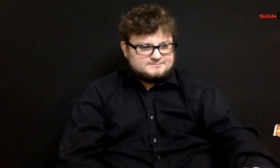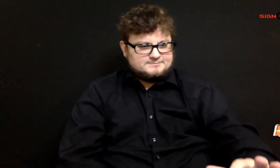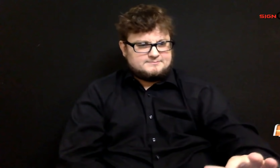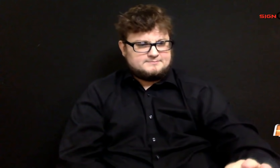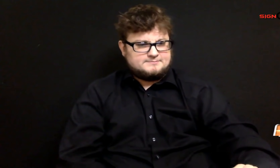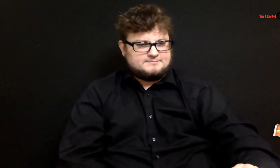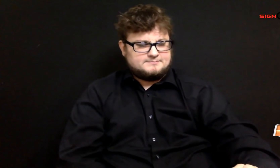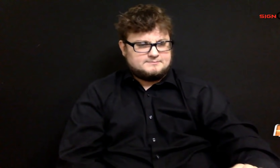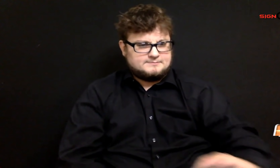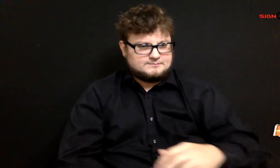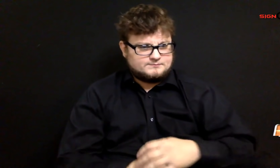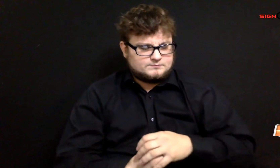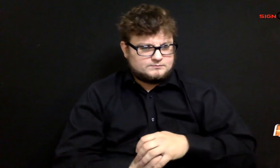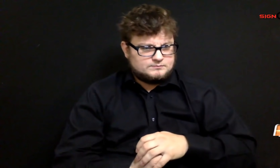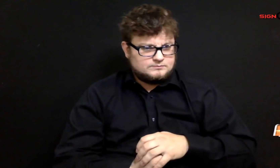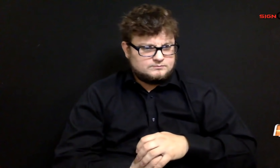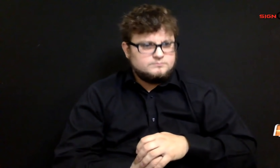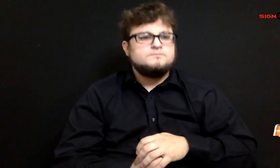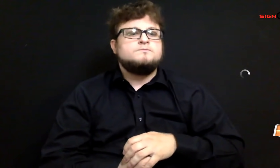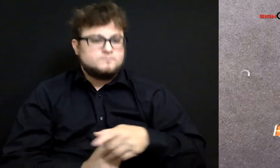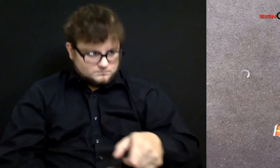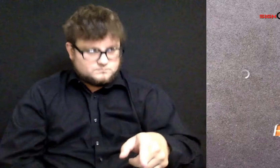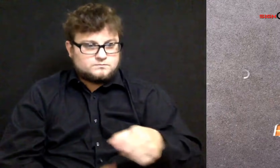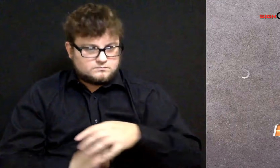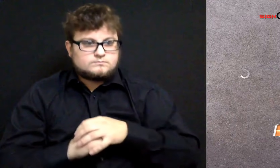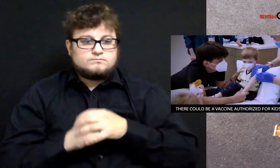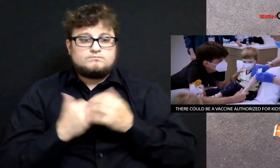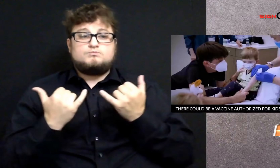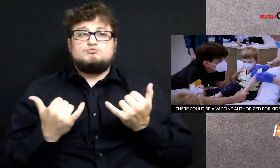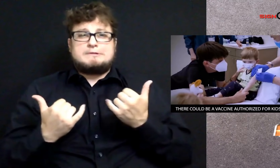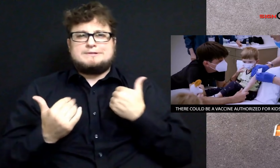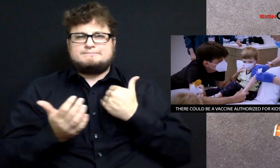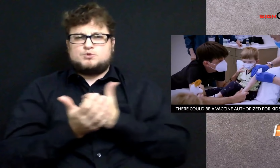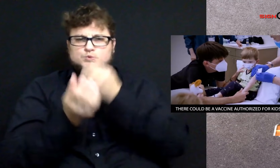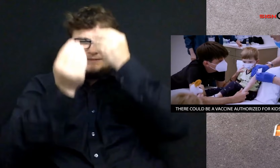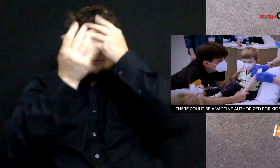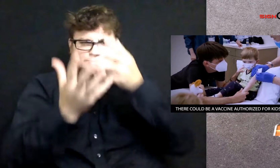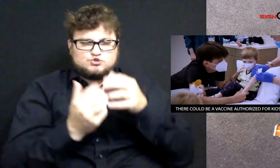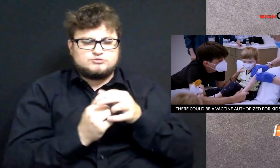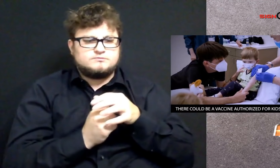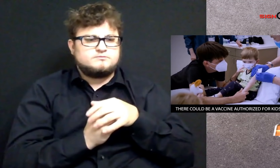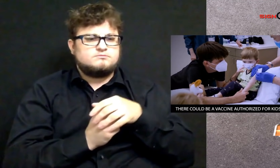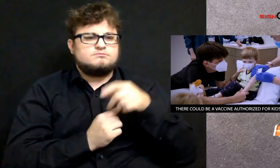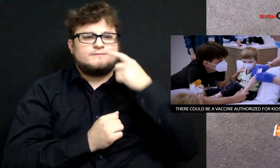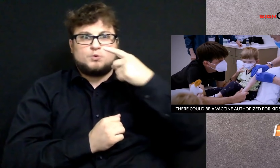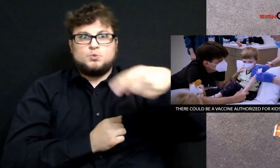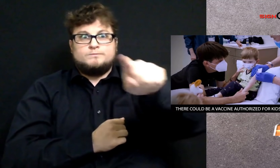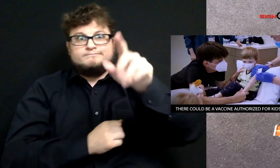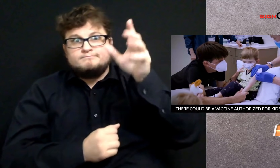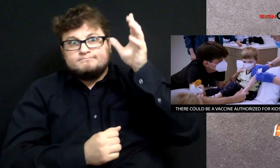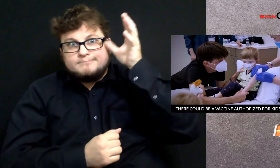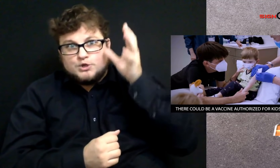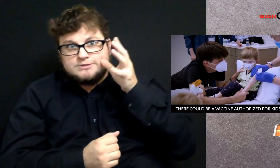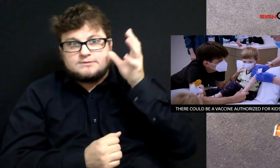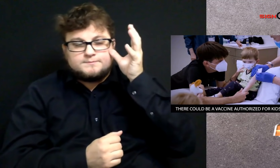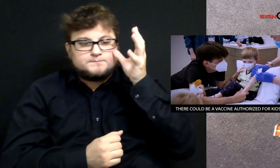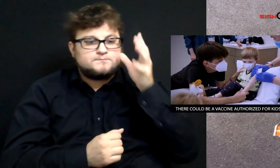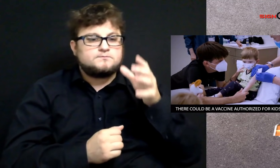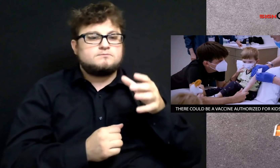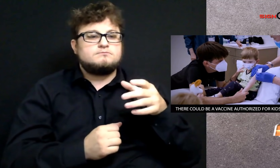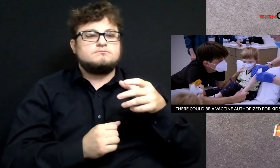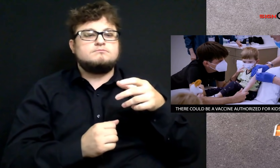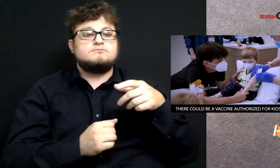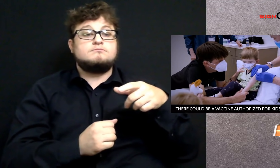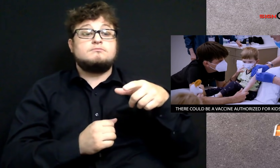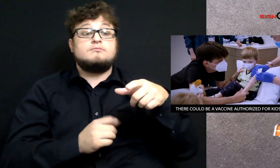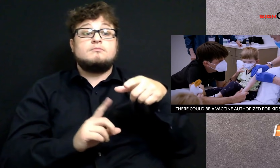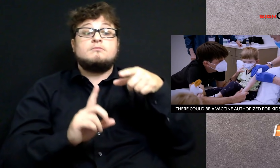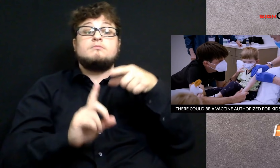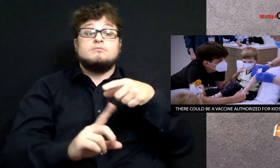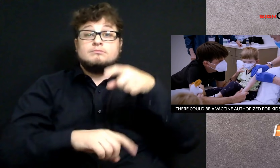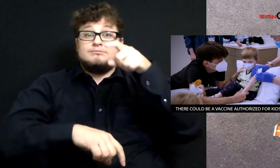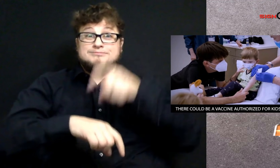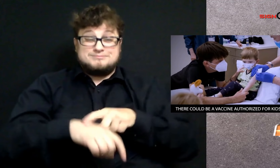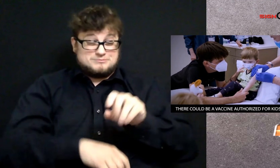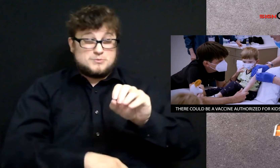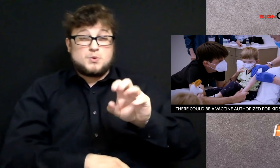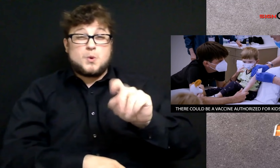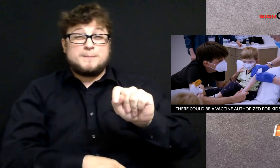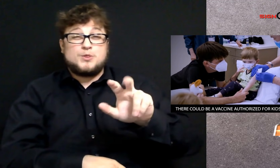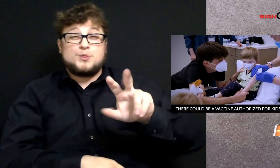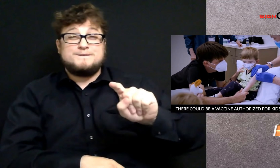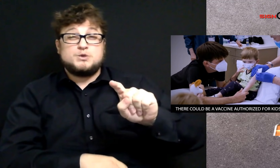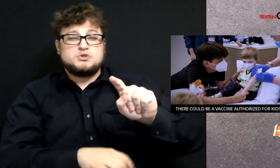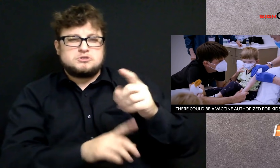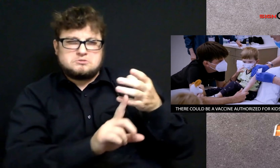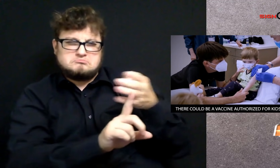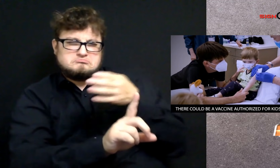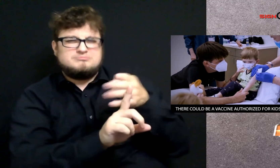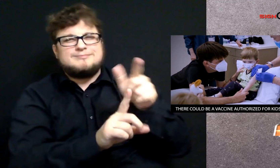in the news today we have new information for parents today